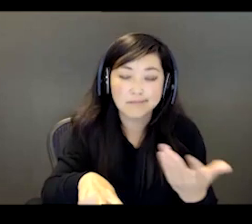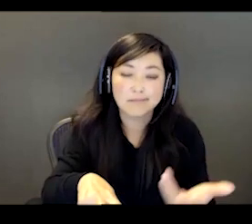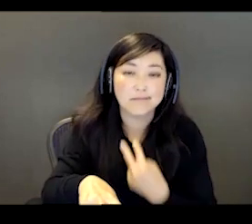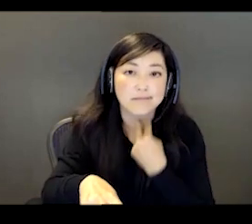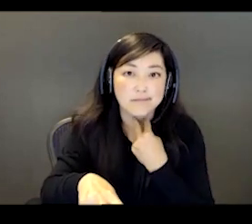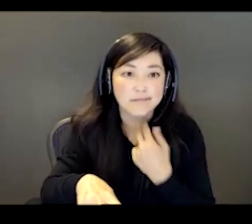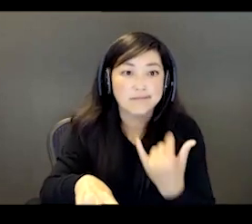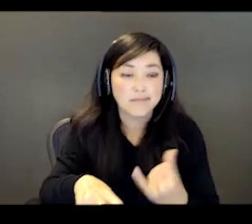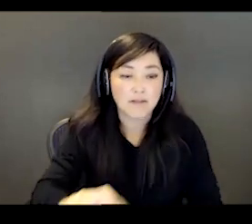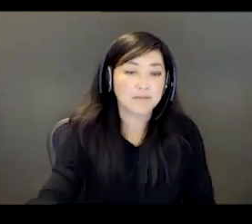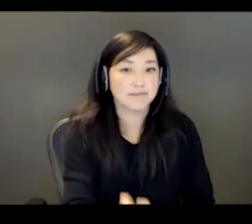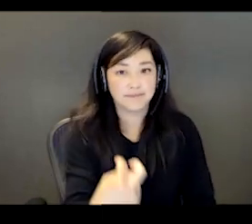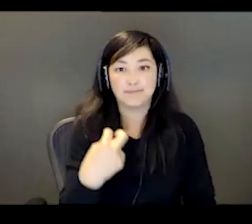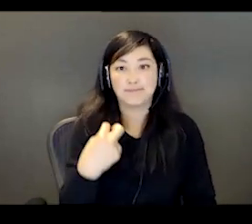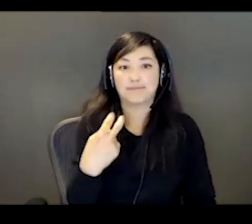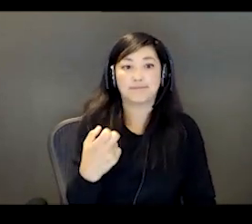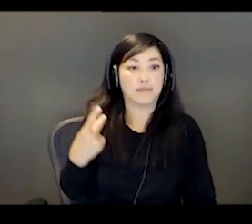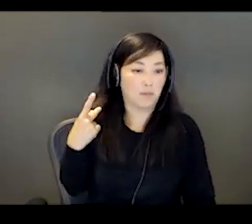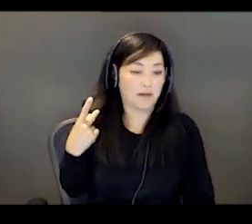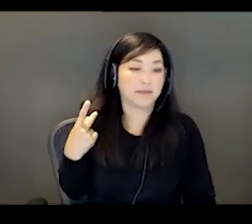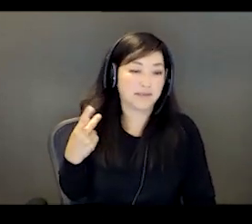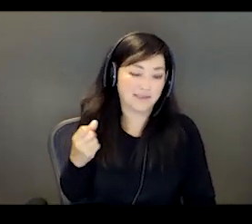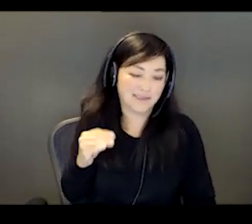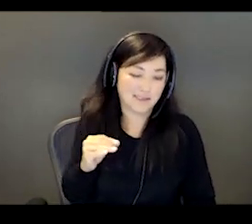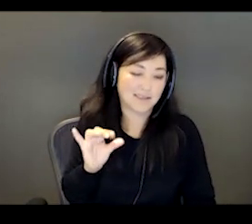Go back the other direction. And so that's a bit of the challenge there.